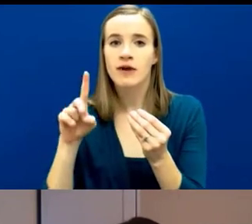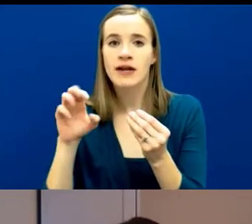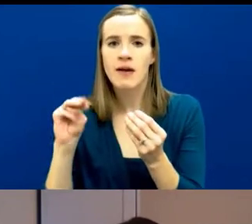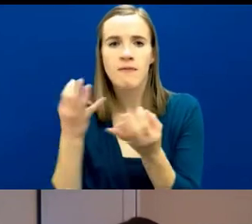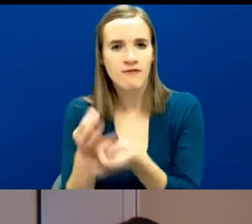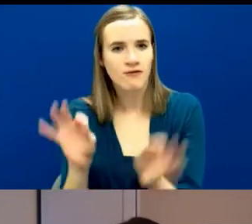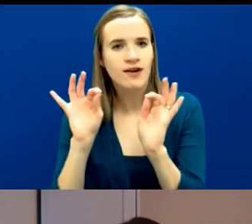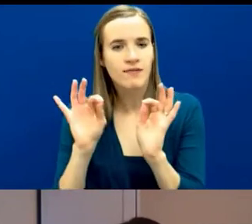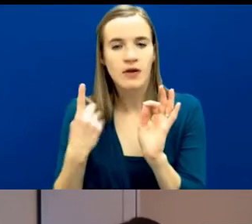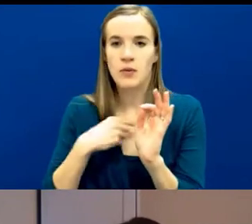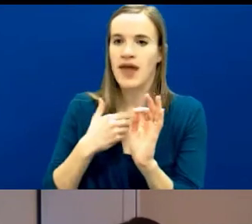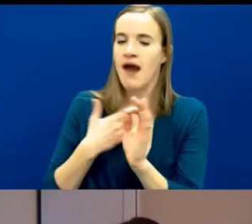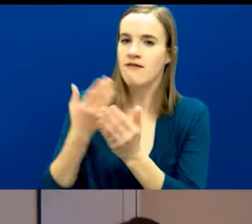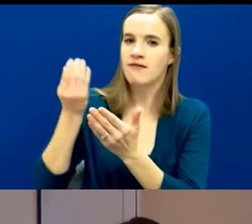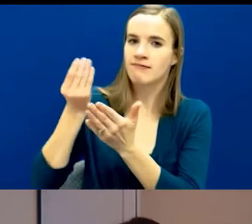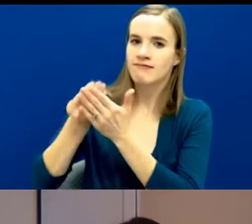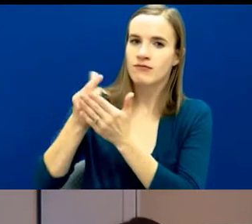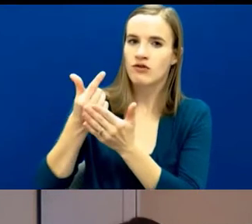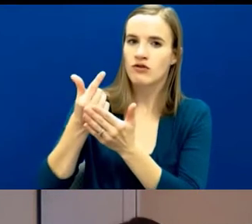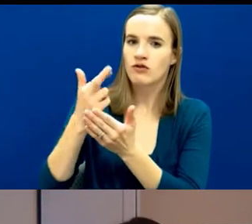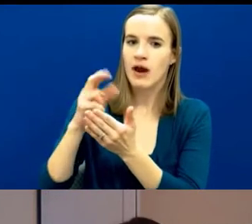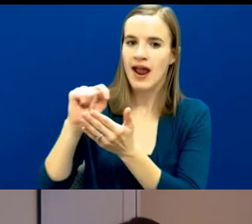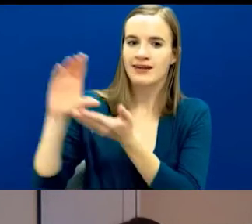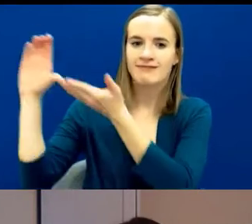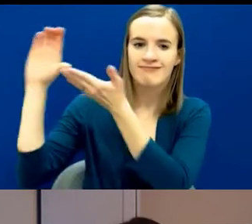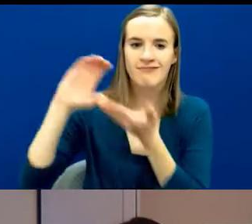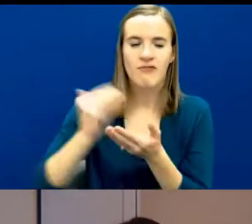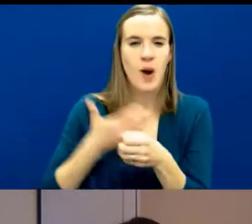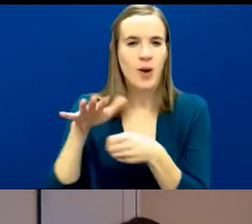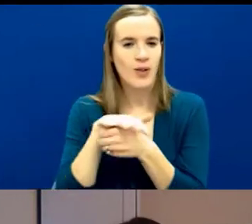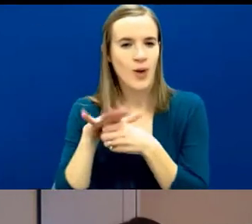here in Knoxville. And we were privileged to bring in Guy and Carillon